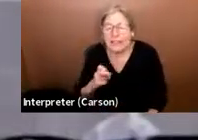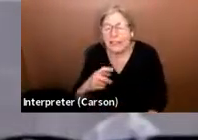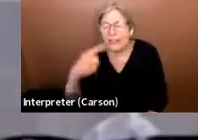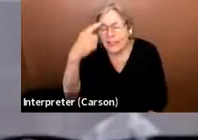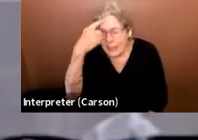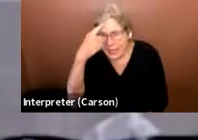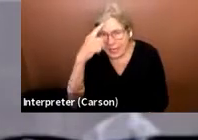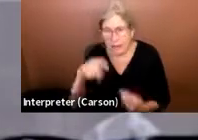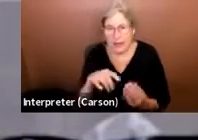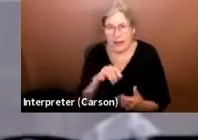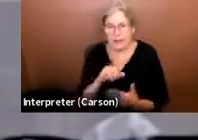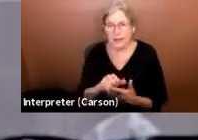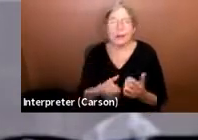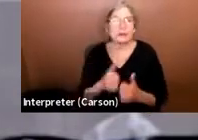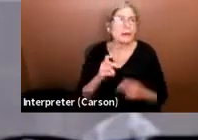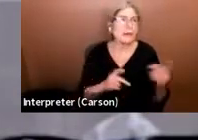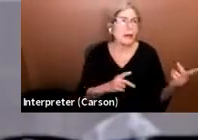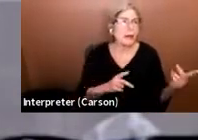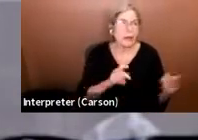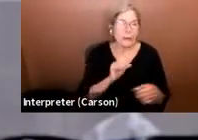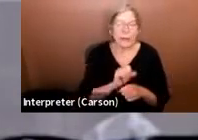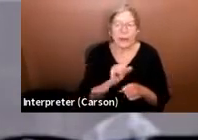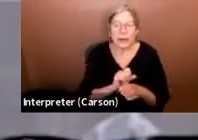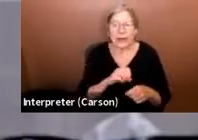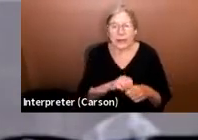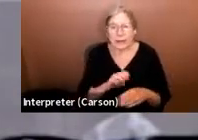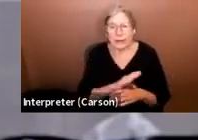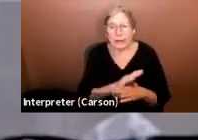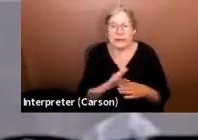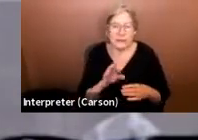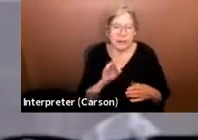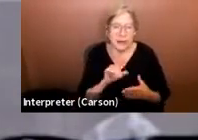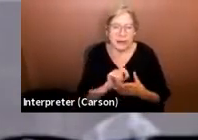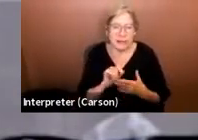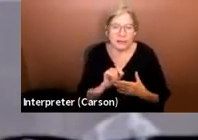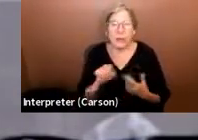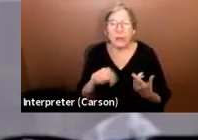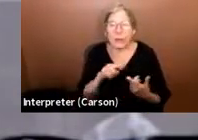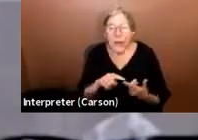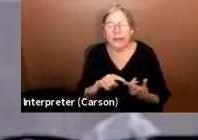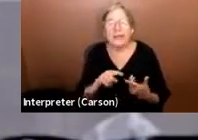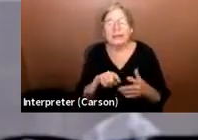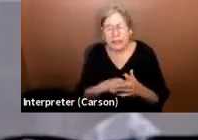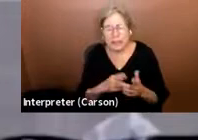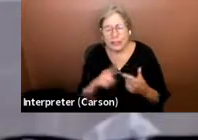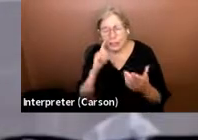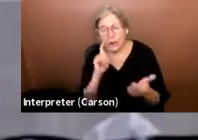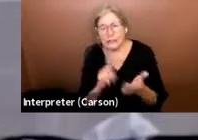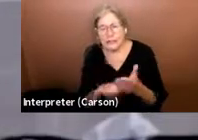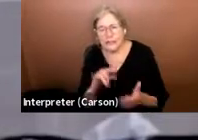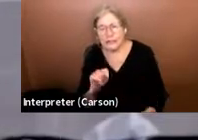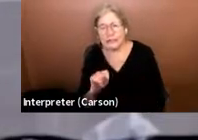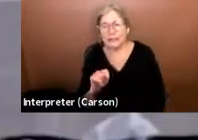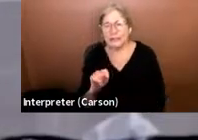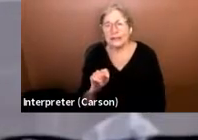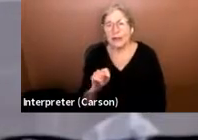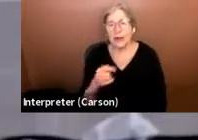people working in the industry. I think when it becomes on the radar and here we have a publisher right